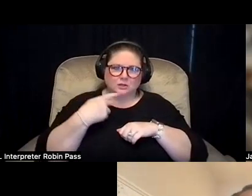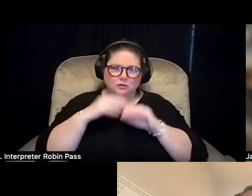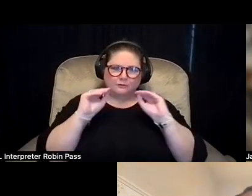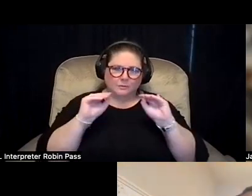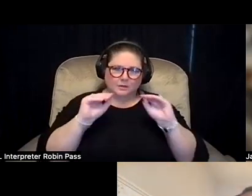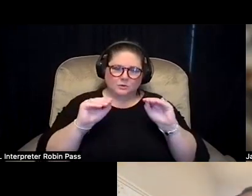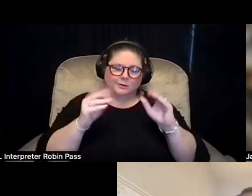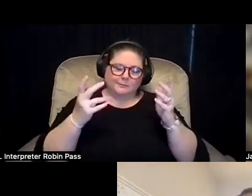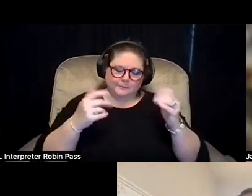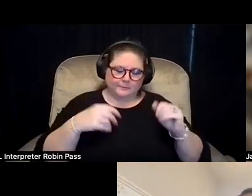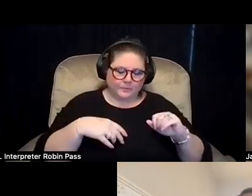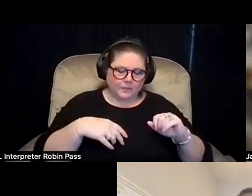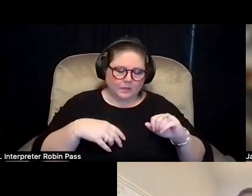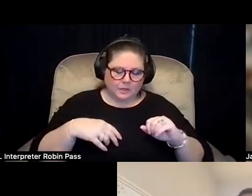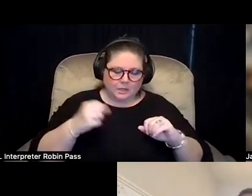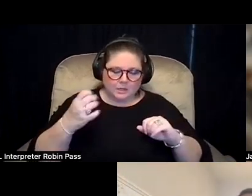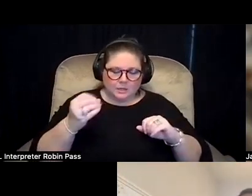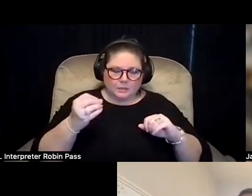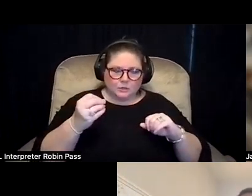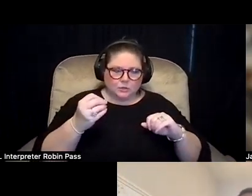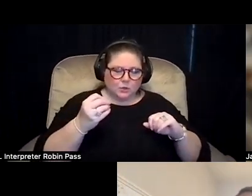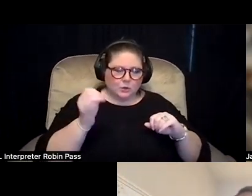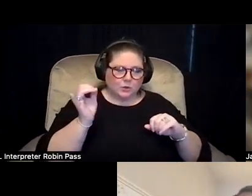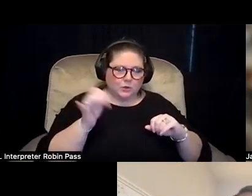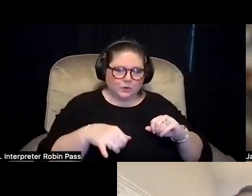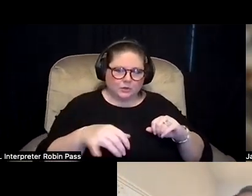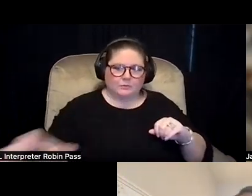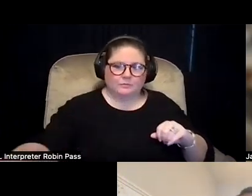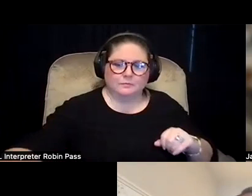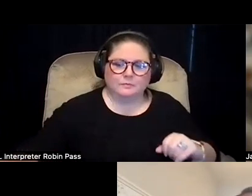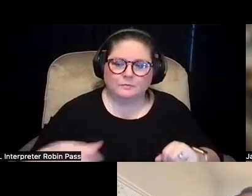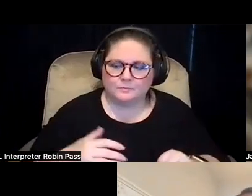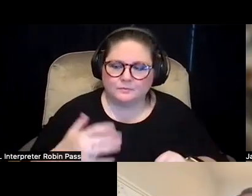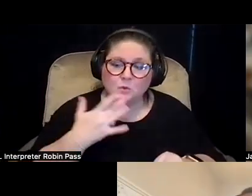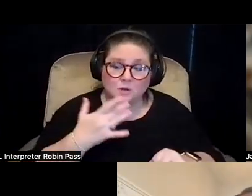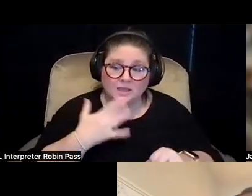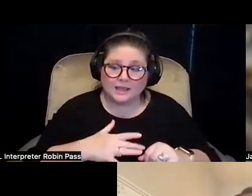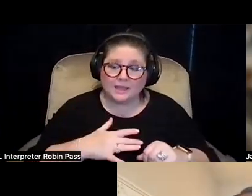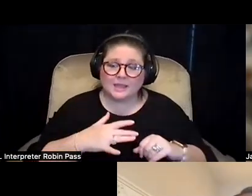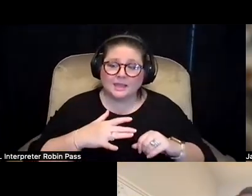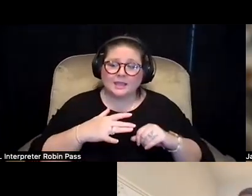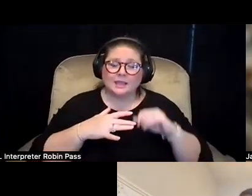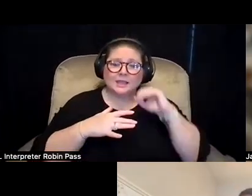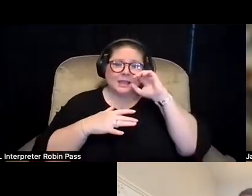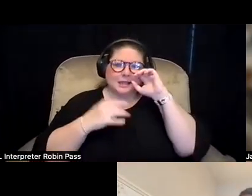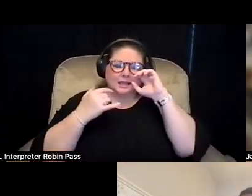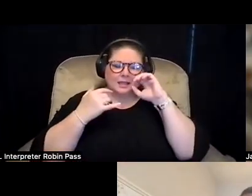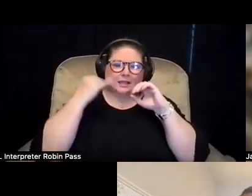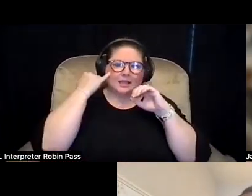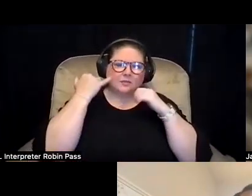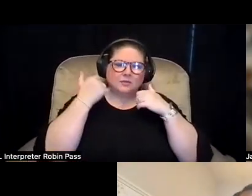and so i that we're fortunate in that i think that if i were just trying to teach this on my own then